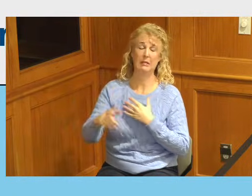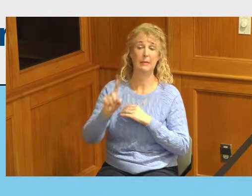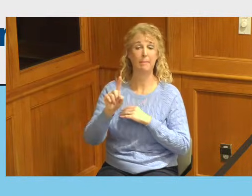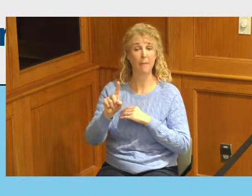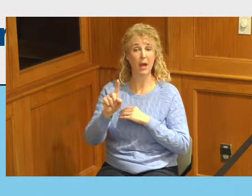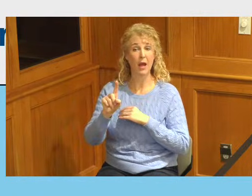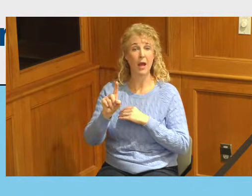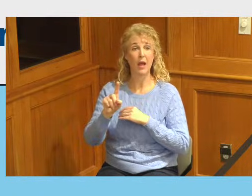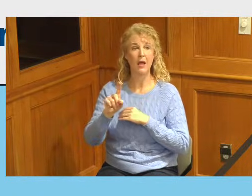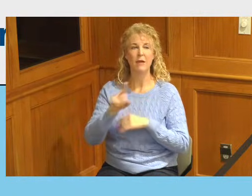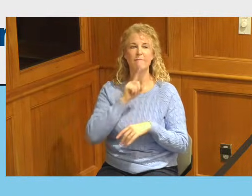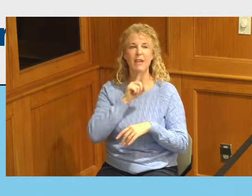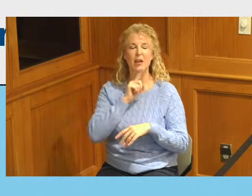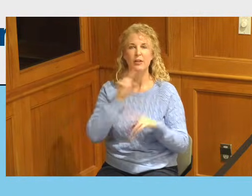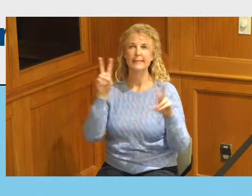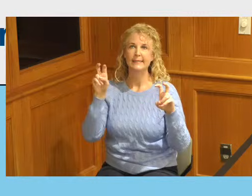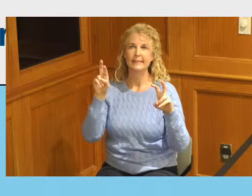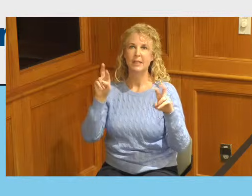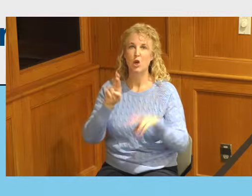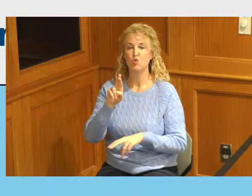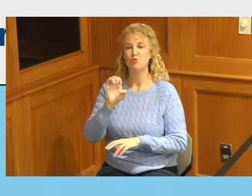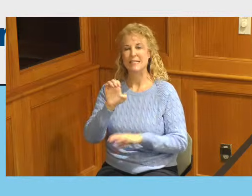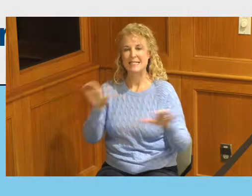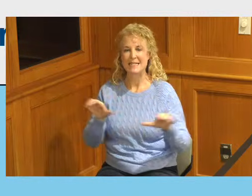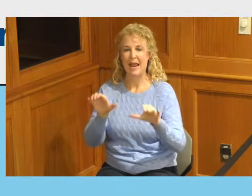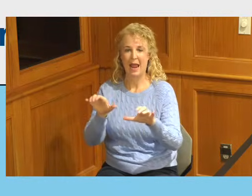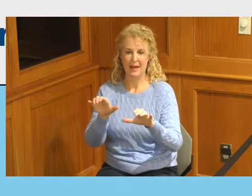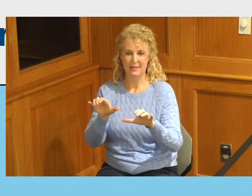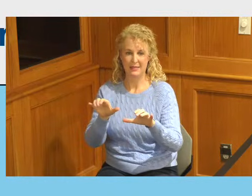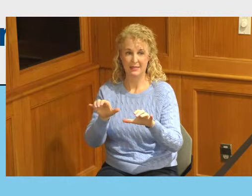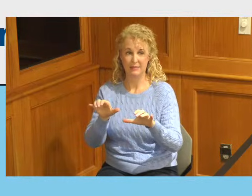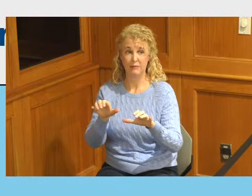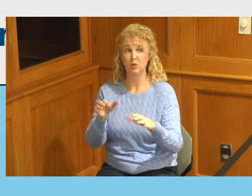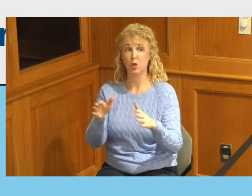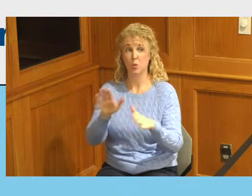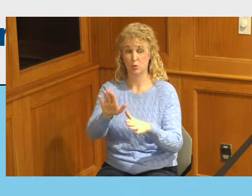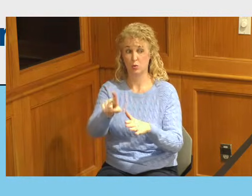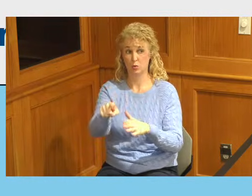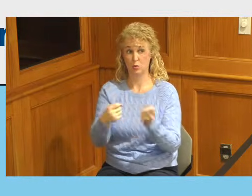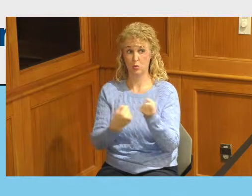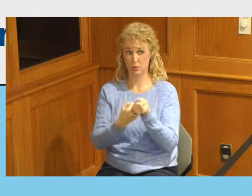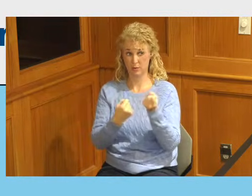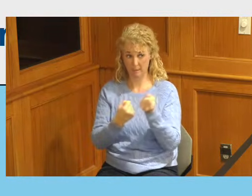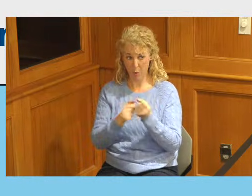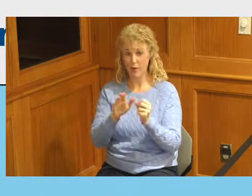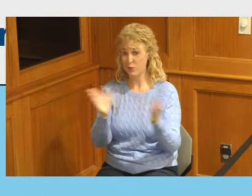it's very reactive. very reactive. So with your support and all and your encouragement already